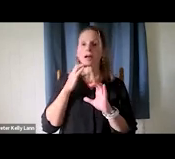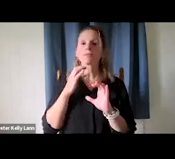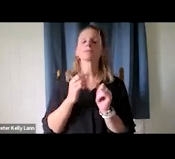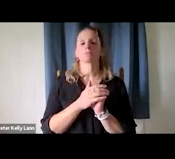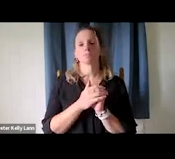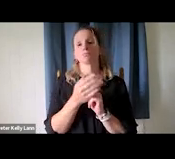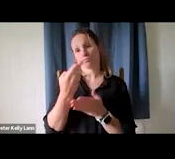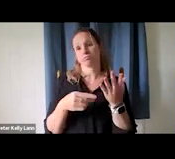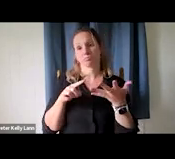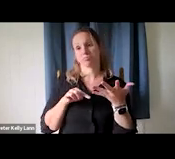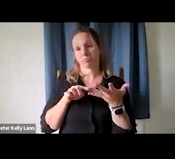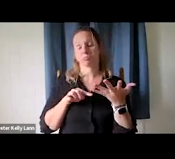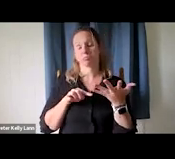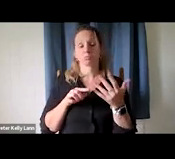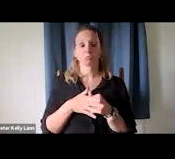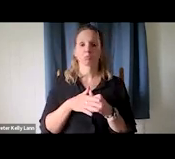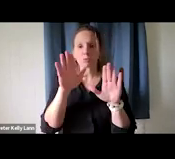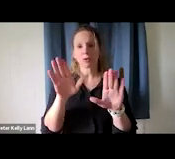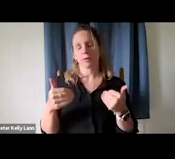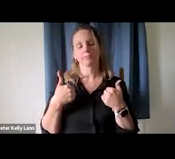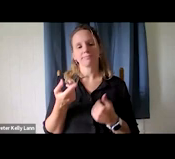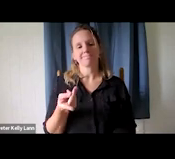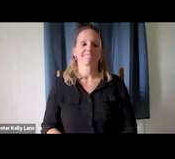with both Elisa and Ashley as well. So we look forward to that.